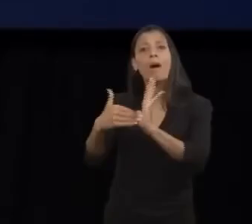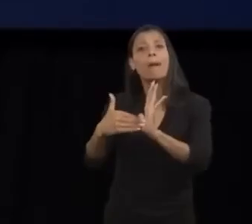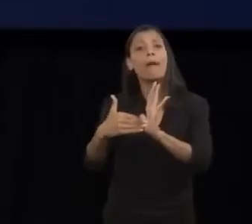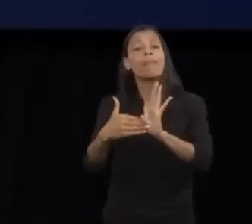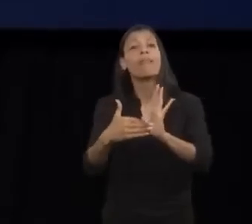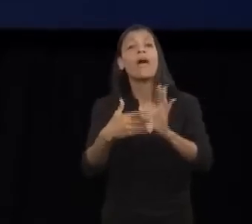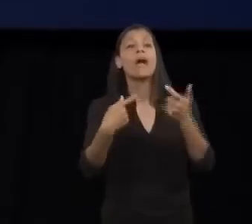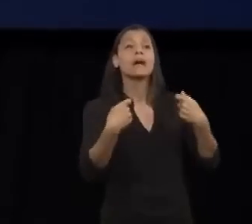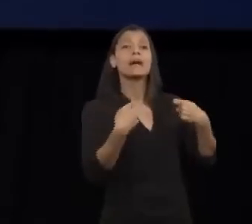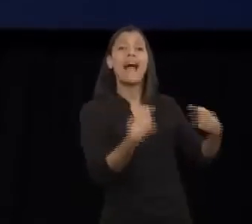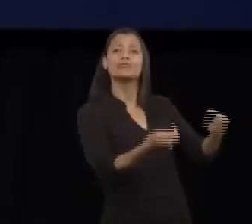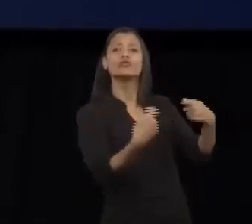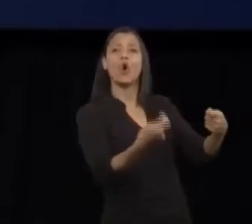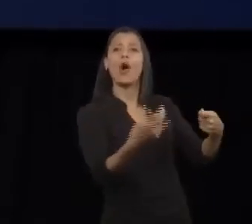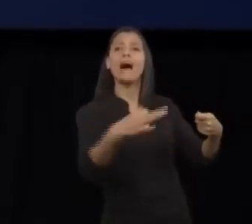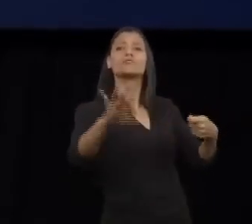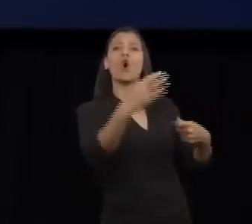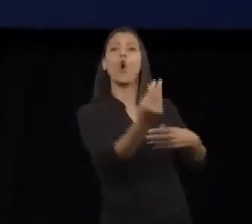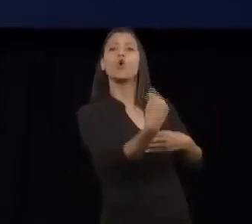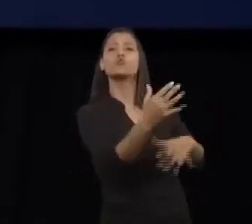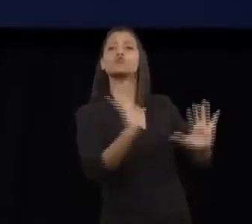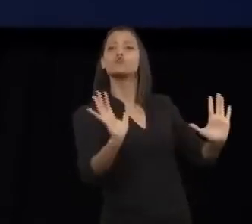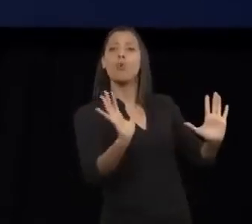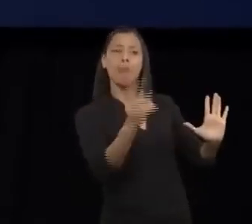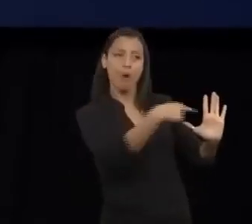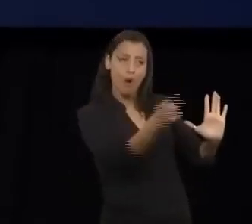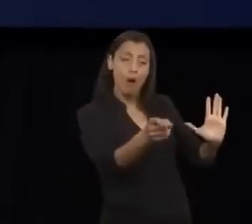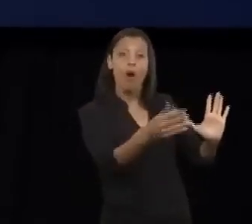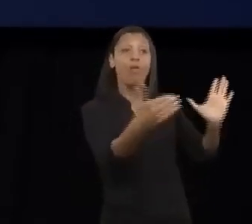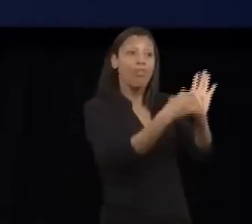That is, the real demand for money depends on consumption.